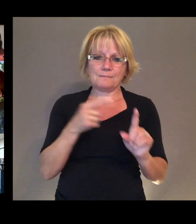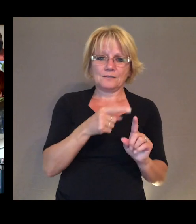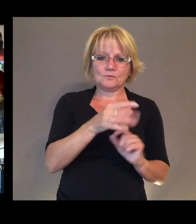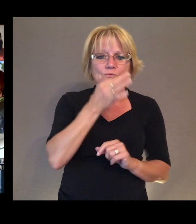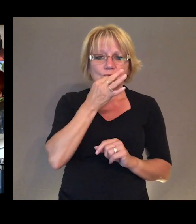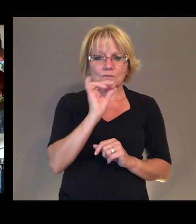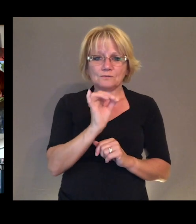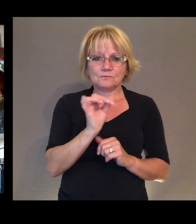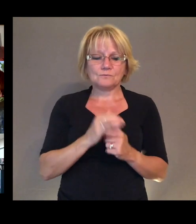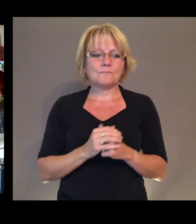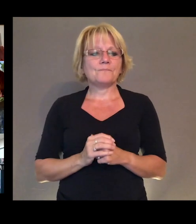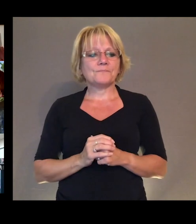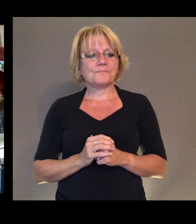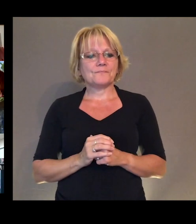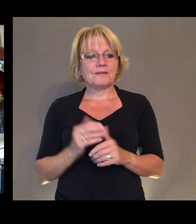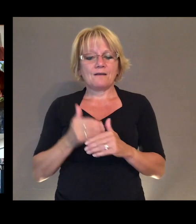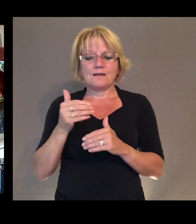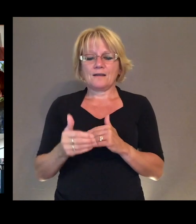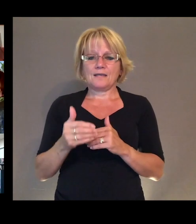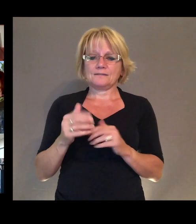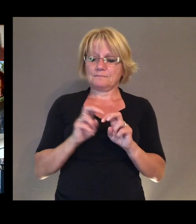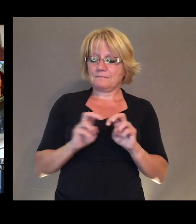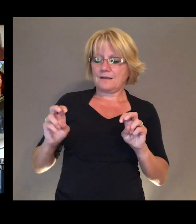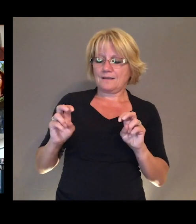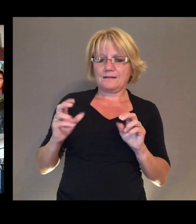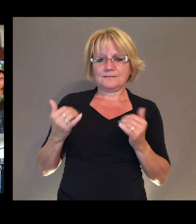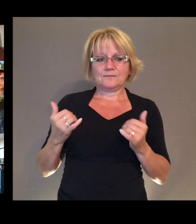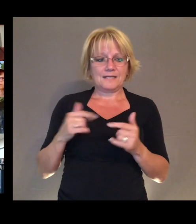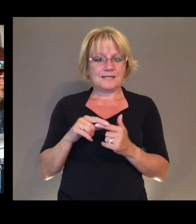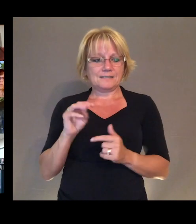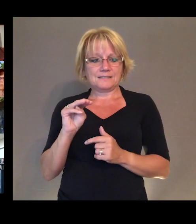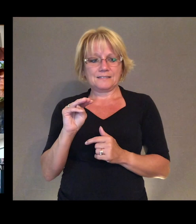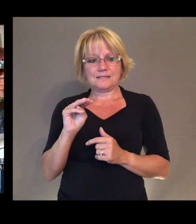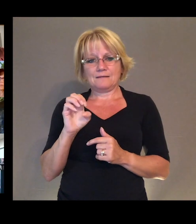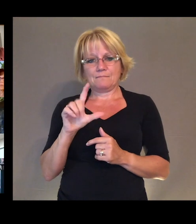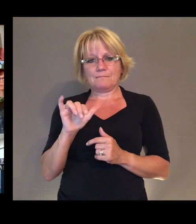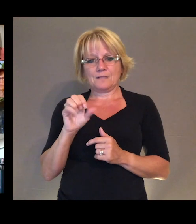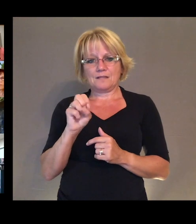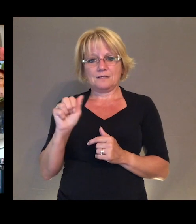Our next panelists today is Melissa Dowart. Melissa Dowart holds a bachelor of arts in Spanish.